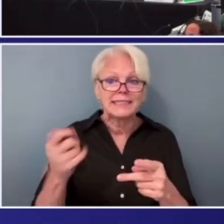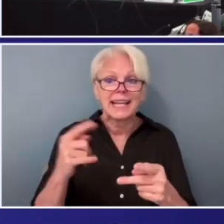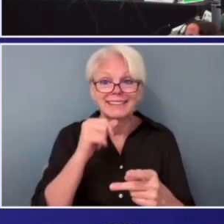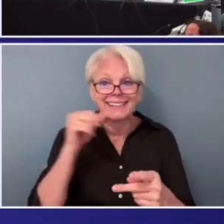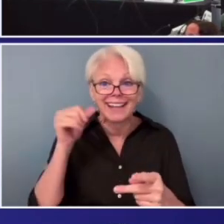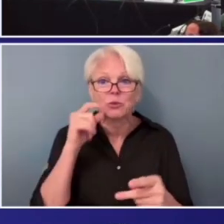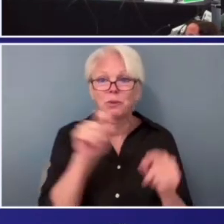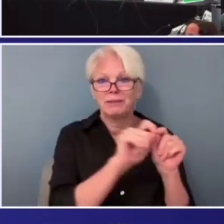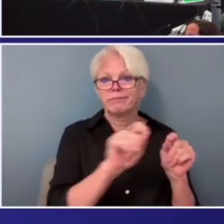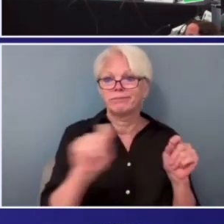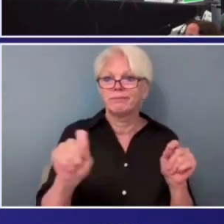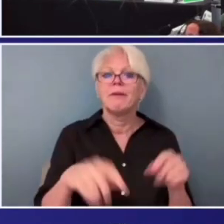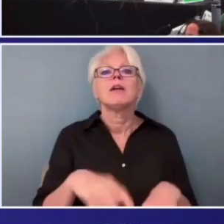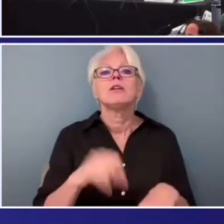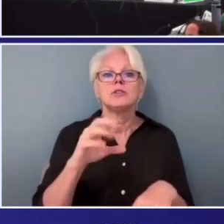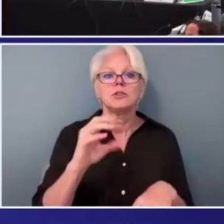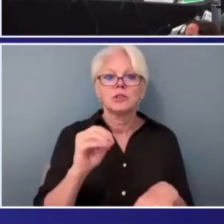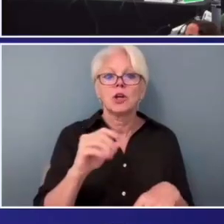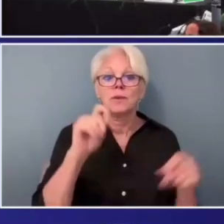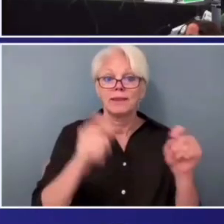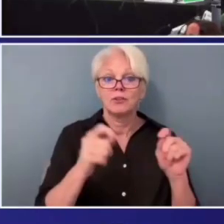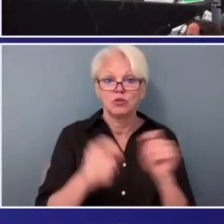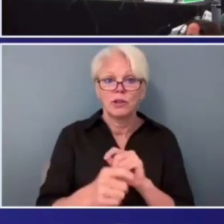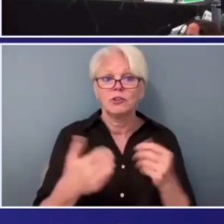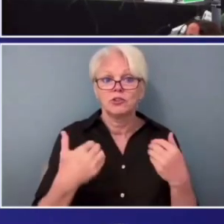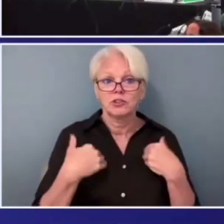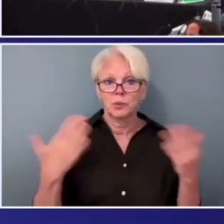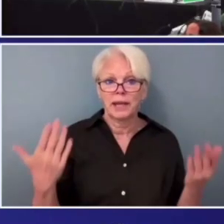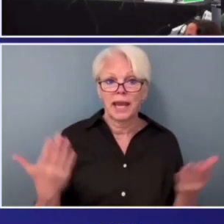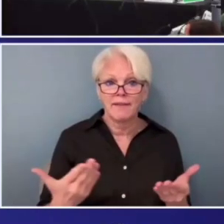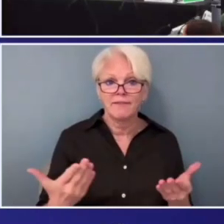So the changes that we have here --